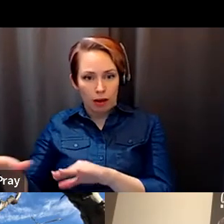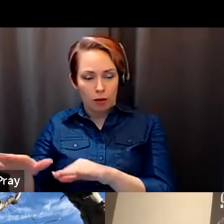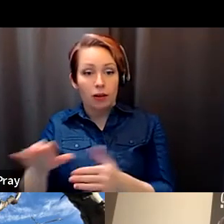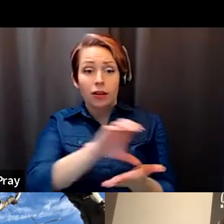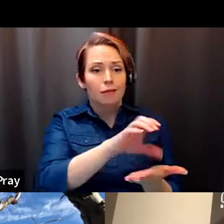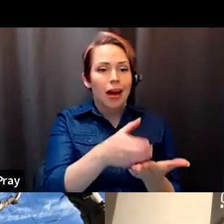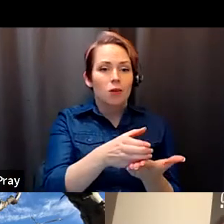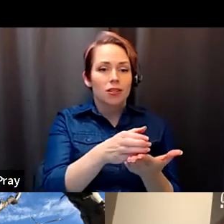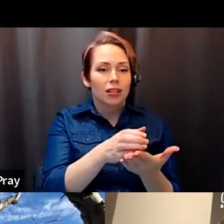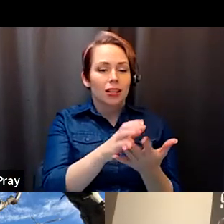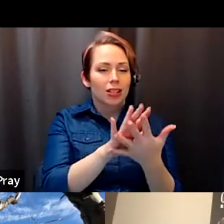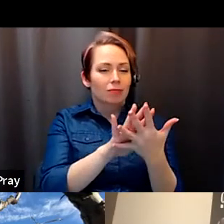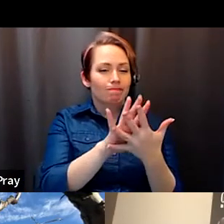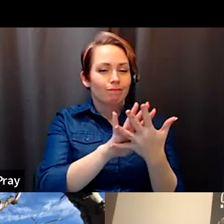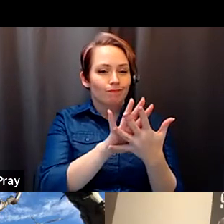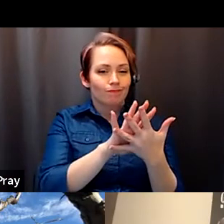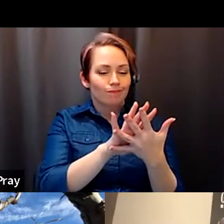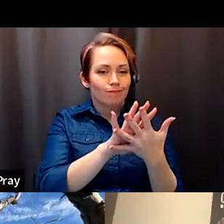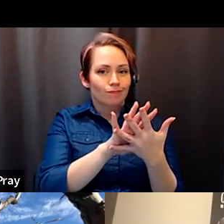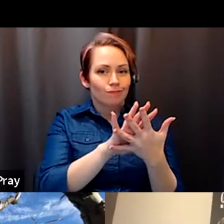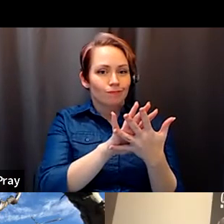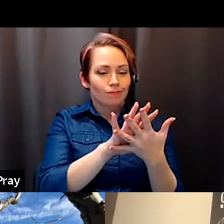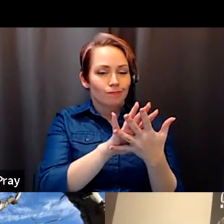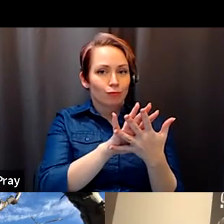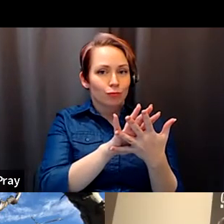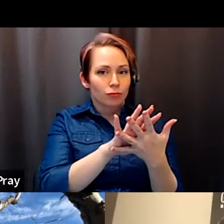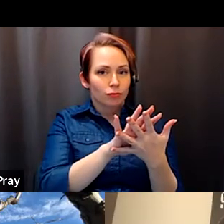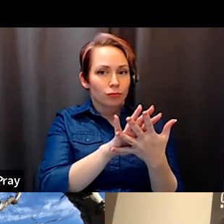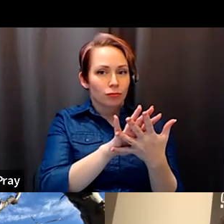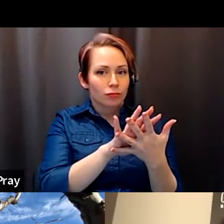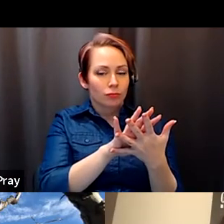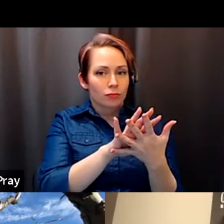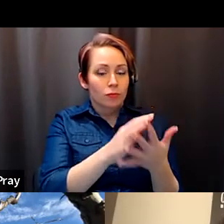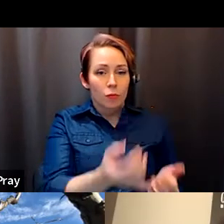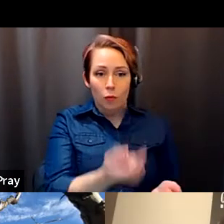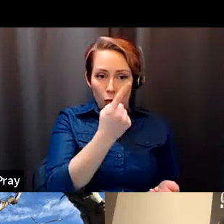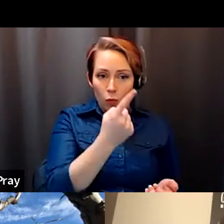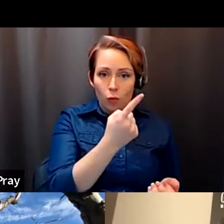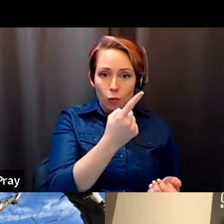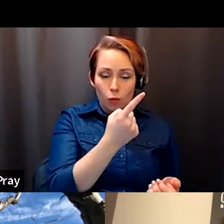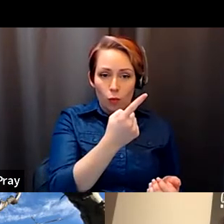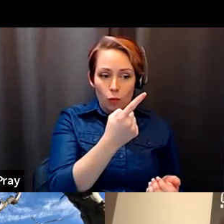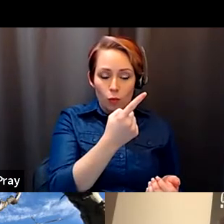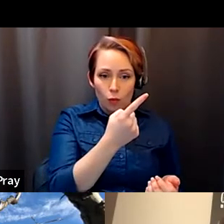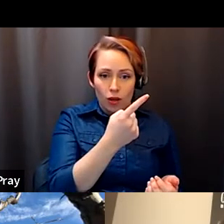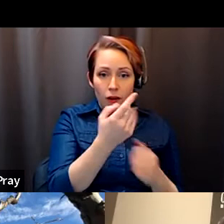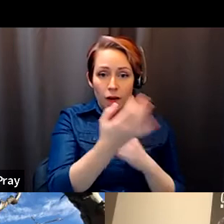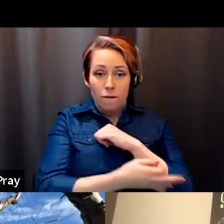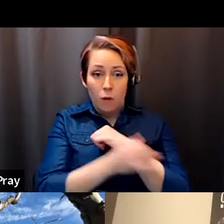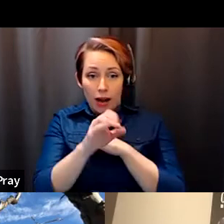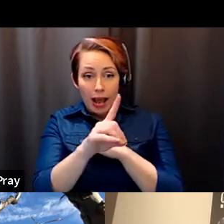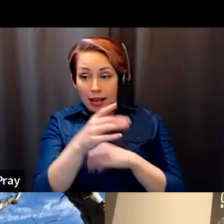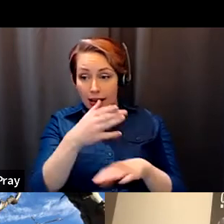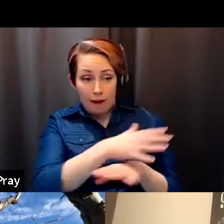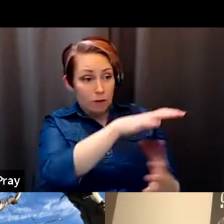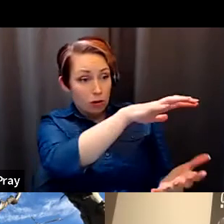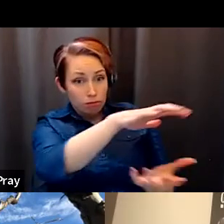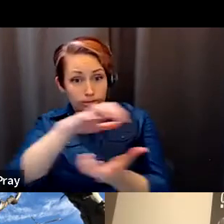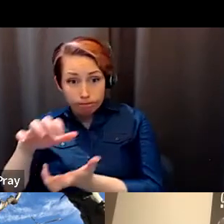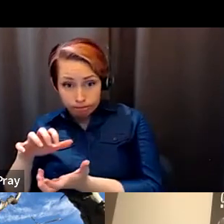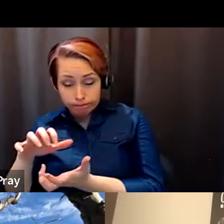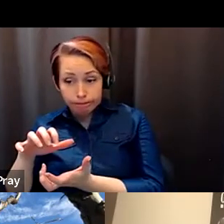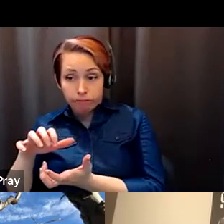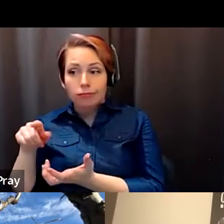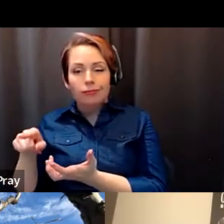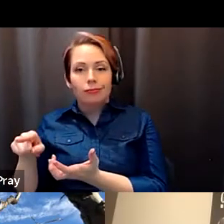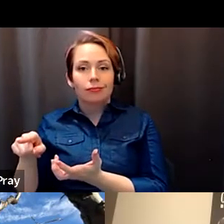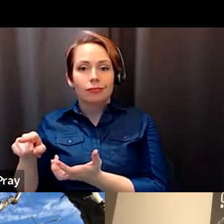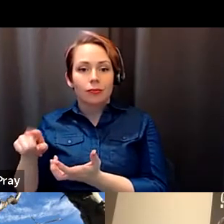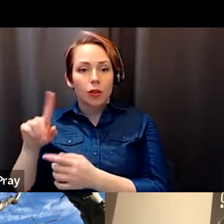Salvador Santino Regilme: it's a big, to the extent that once there's a fungibility foreign aid once foreign aid is received by the receipt bank country right if it's targeted into different.